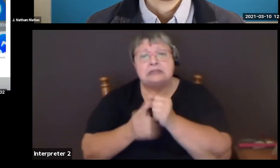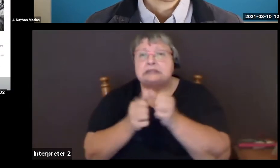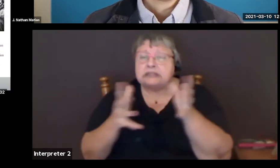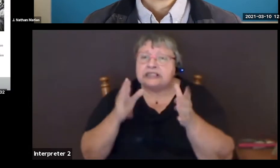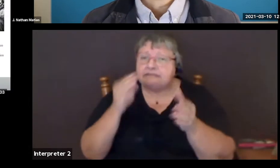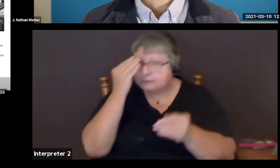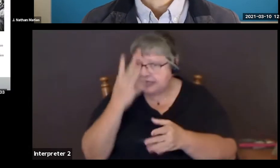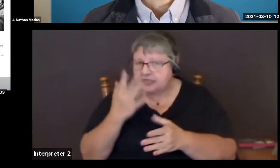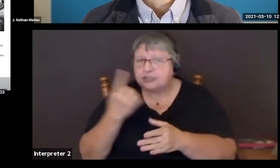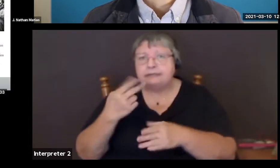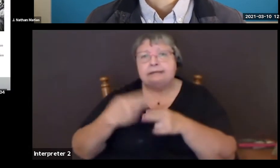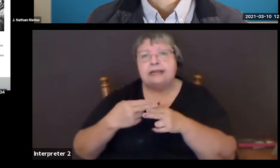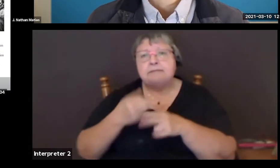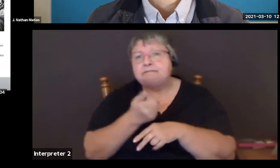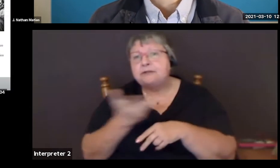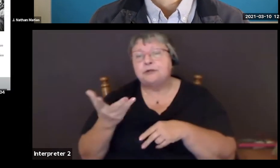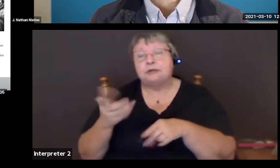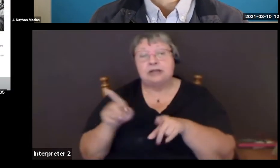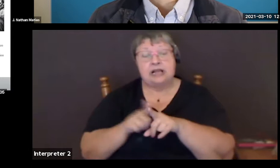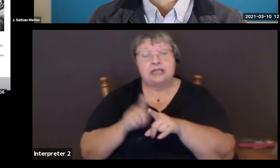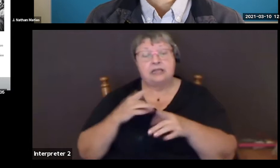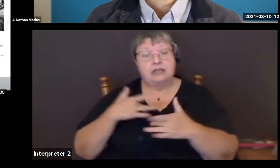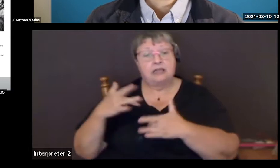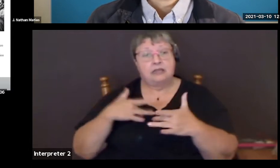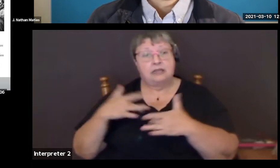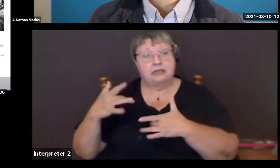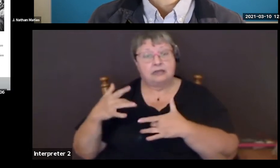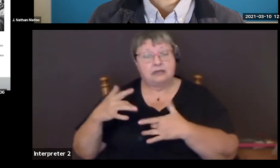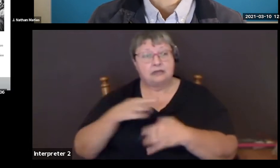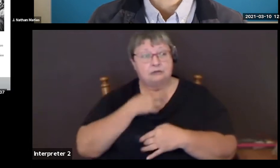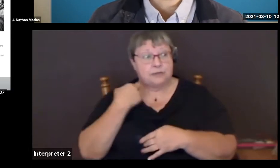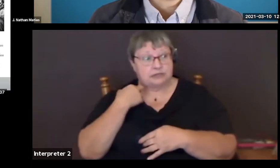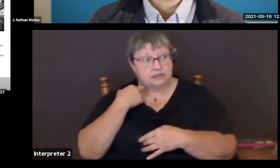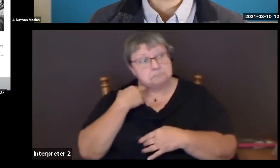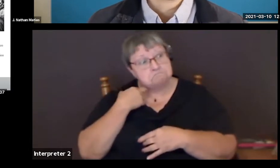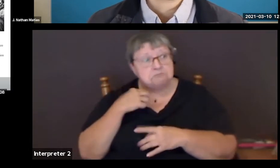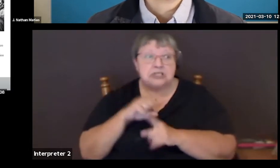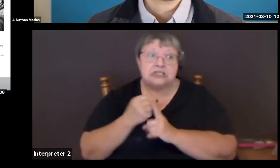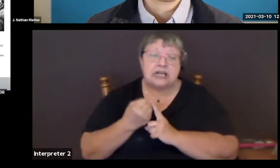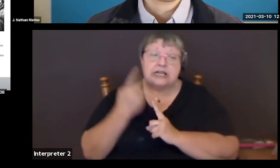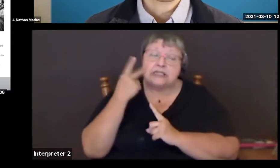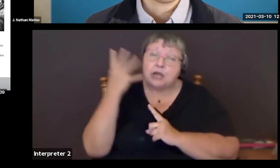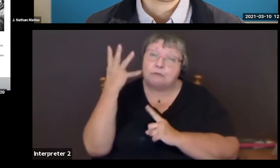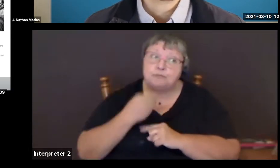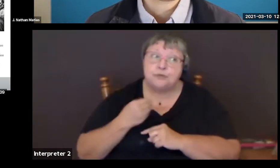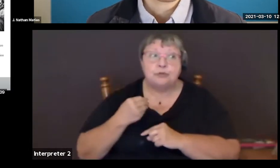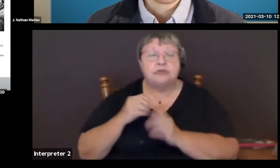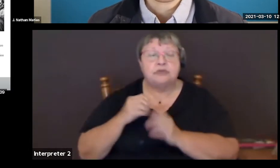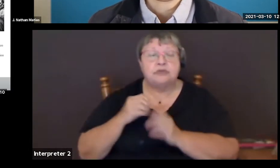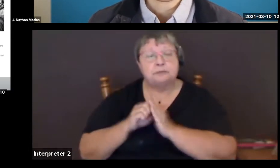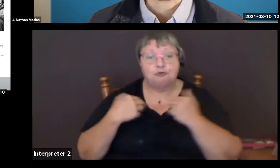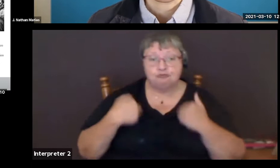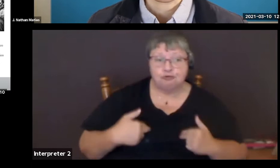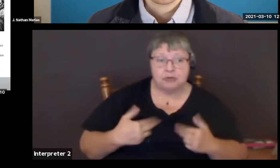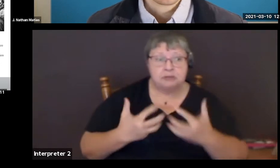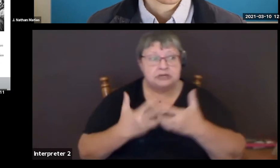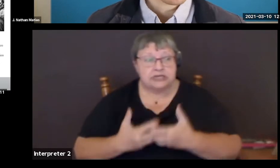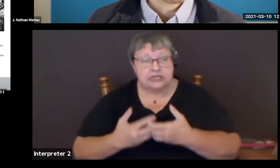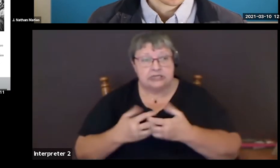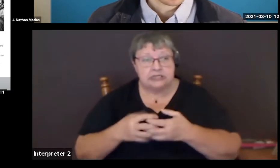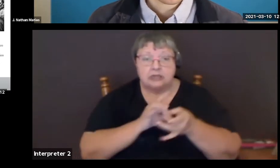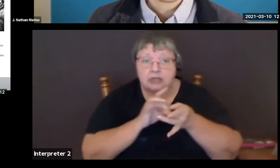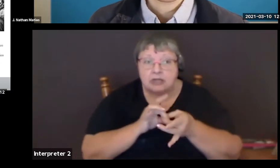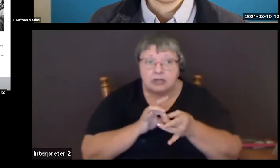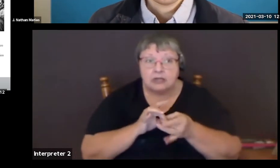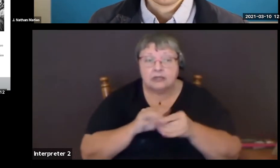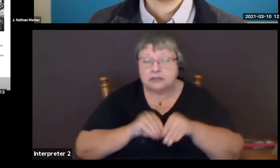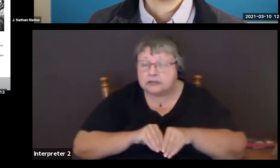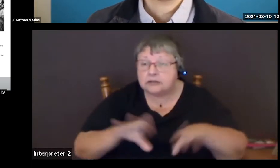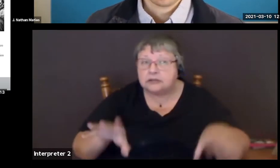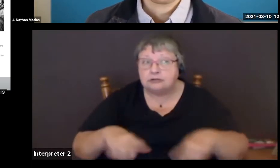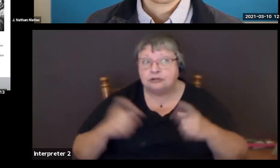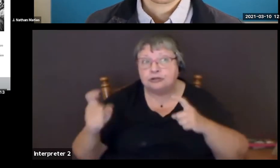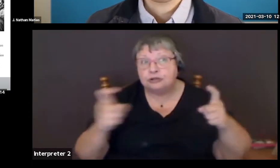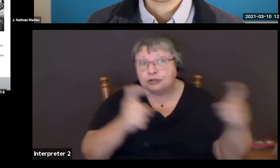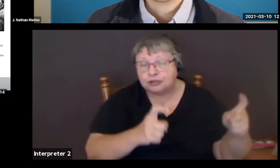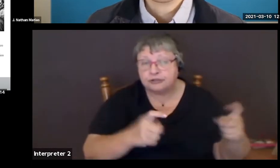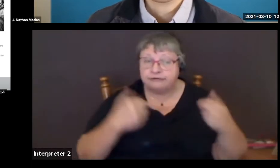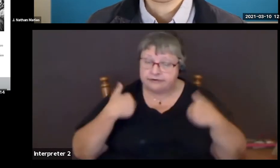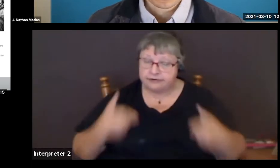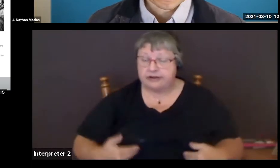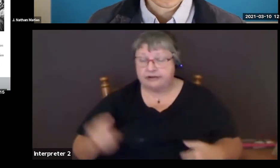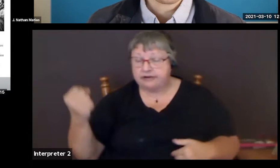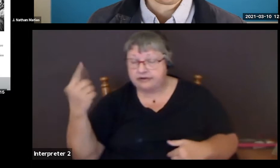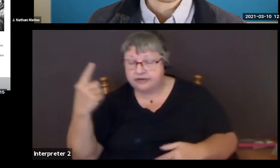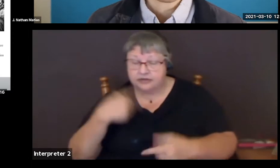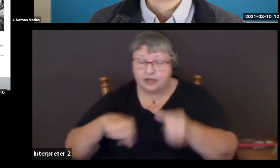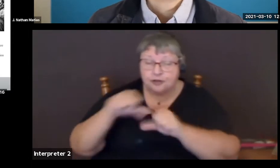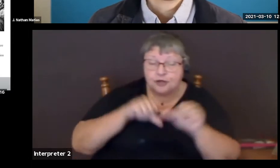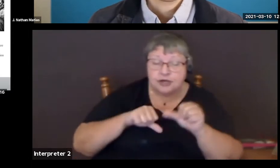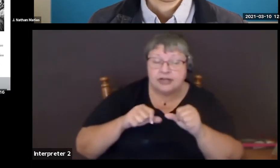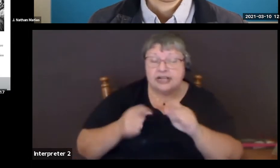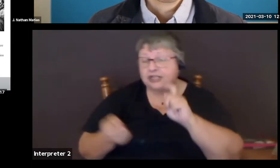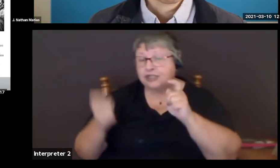But even as we worry about the risks society has also seen beautiful examples of humans and machines that cooperate to spread generosity to grow human understanding, and to develop transformative citizens it's citizen power.